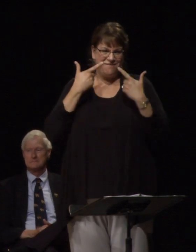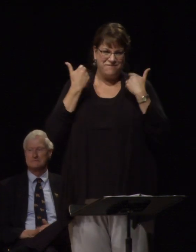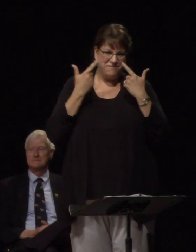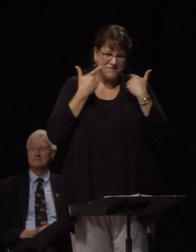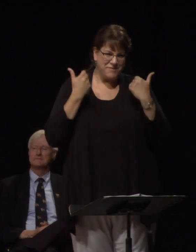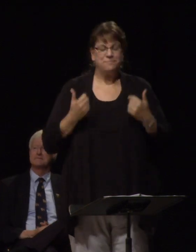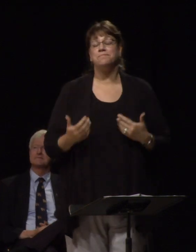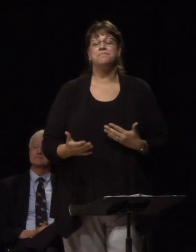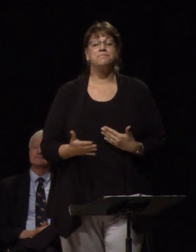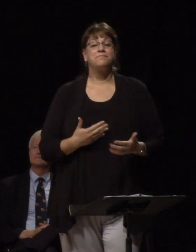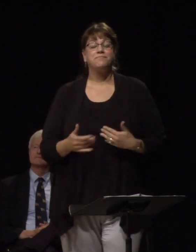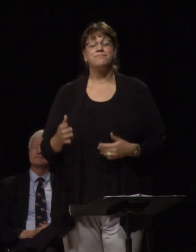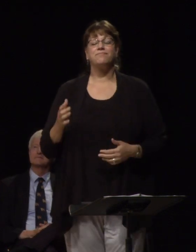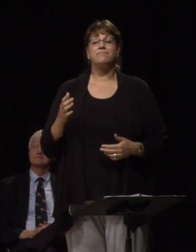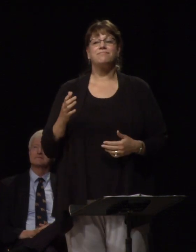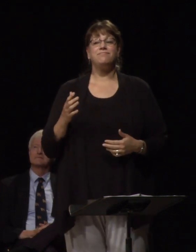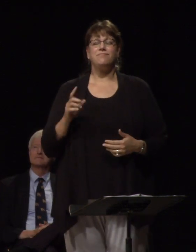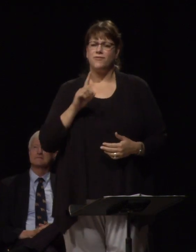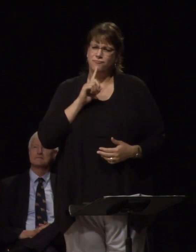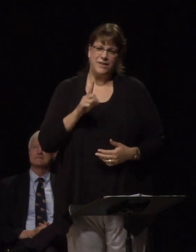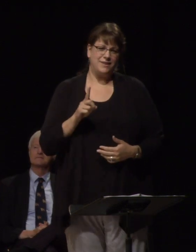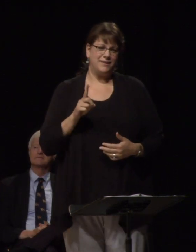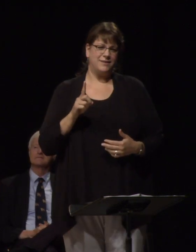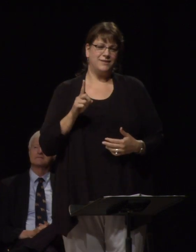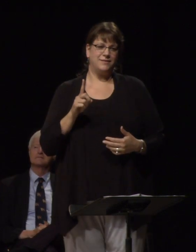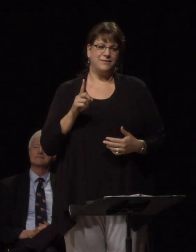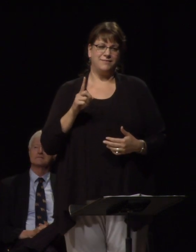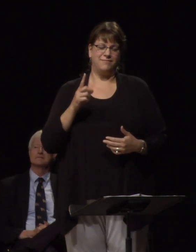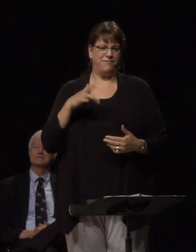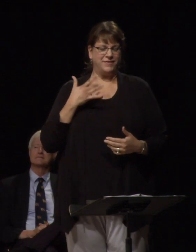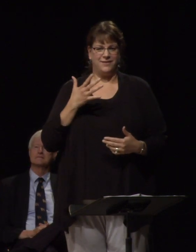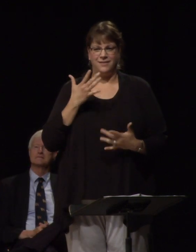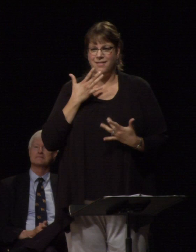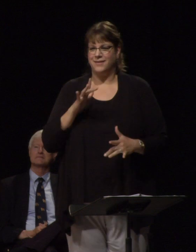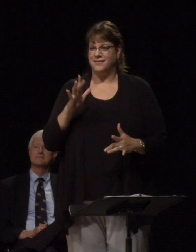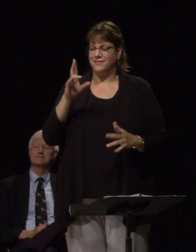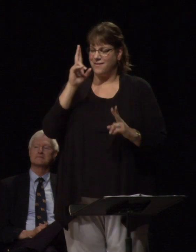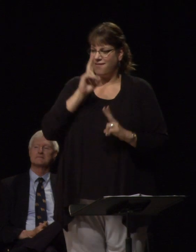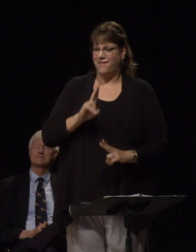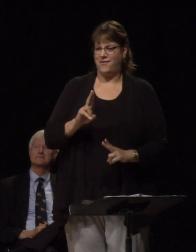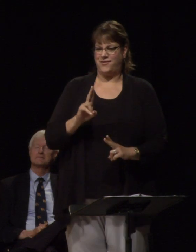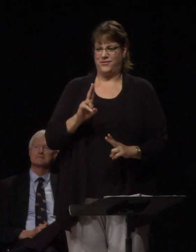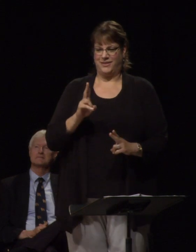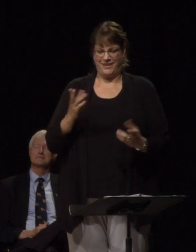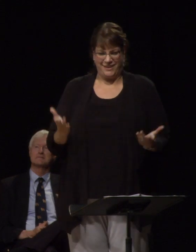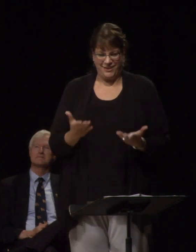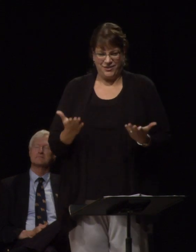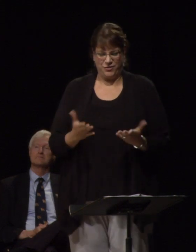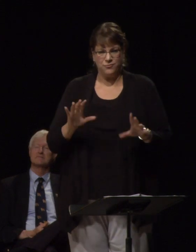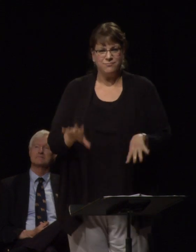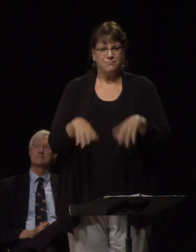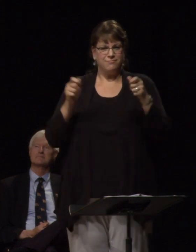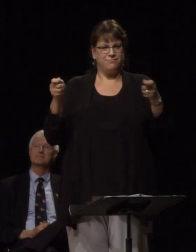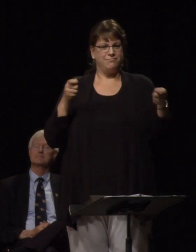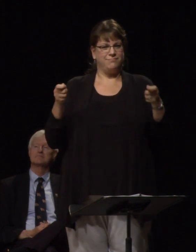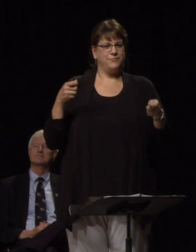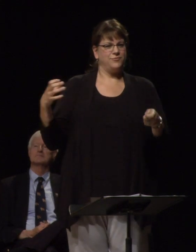IN ALL SERIOUSNESS, DEAR FRIENDS AND COLLEAGUES, IT IS MY GREAT PRIVILEGE AND MY GREAT HONOR TO SERVE THIS YEAR AS THE CHAIR OF